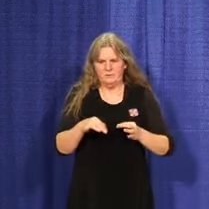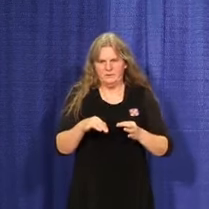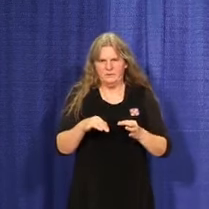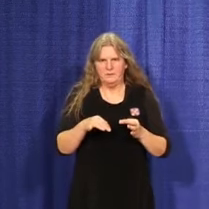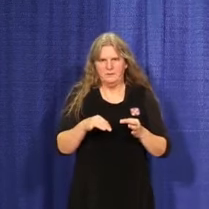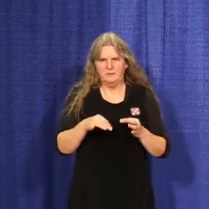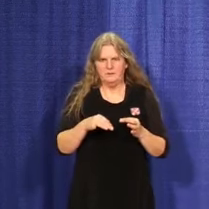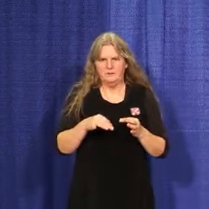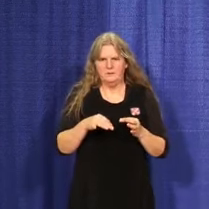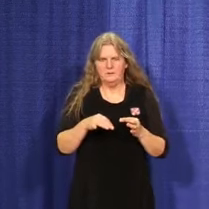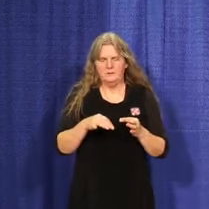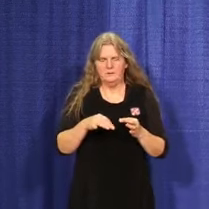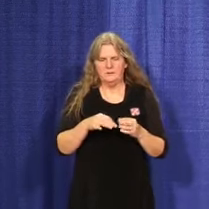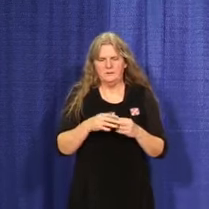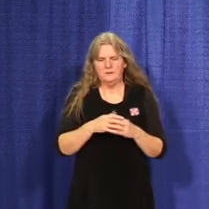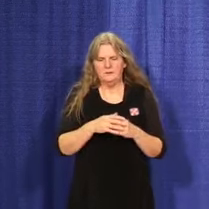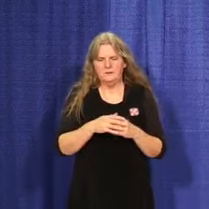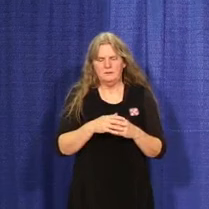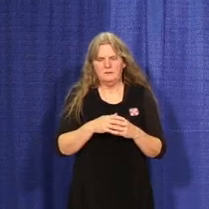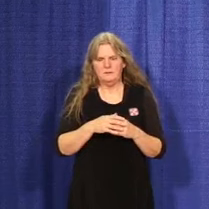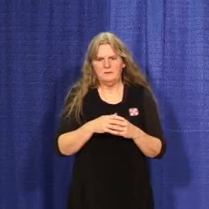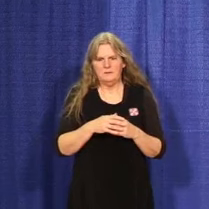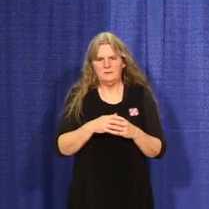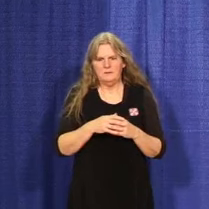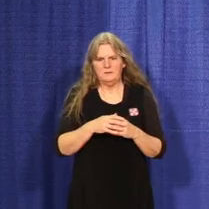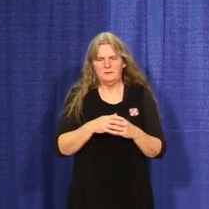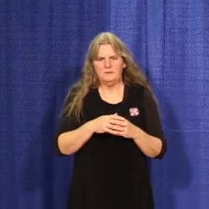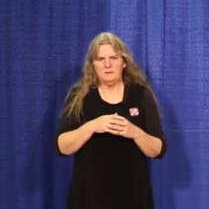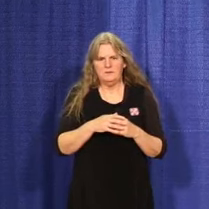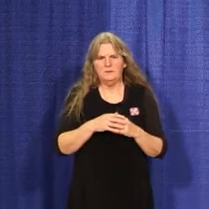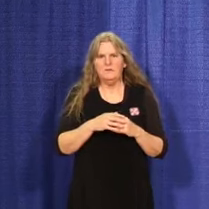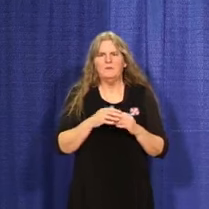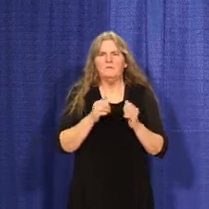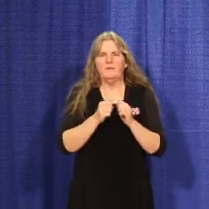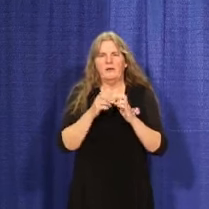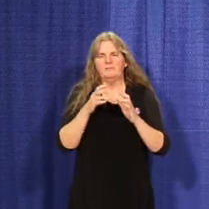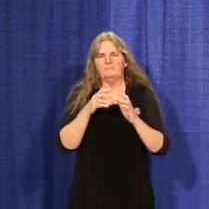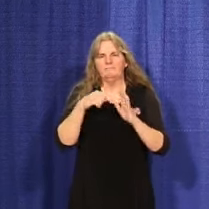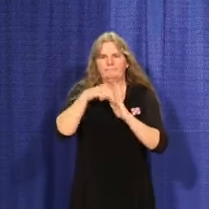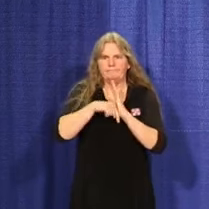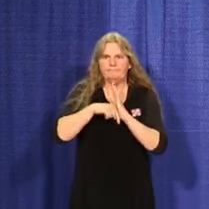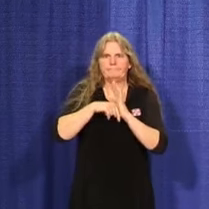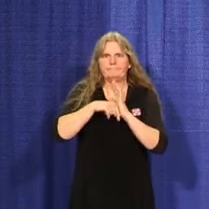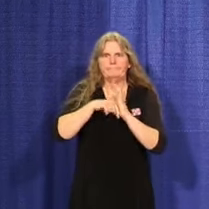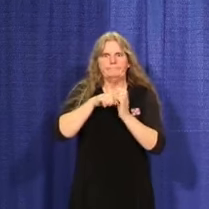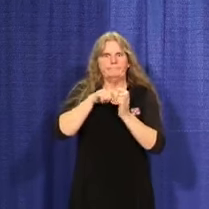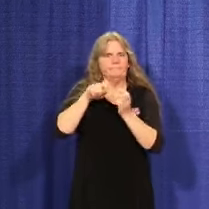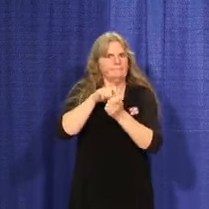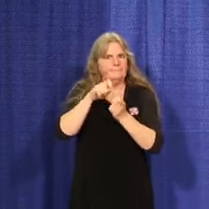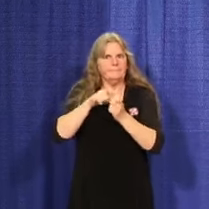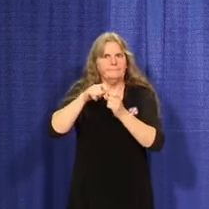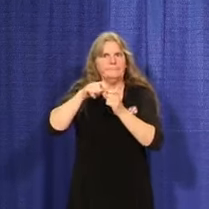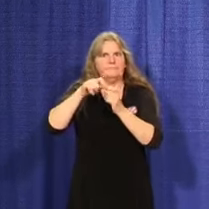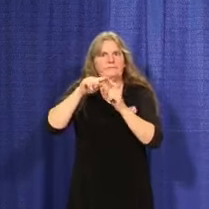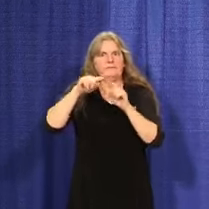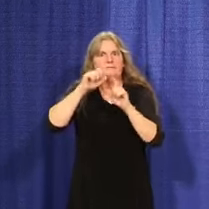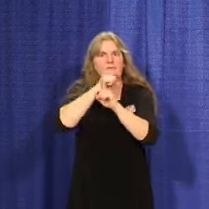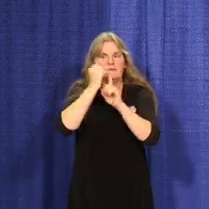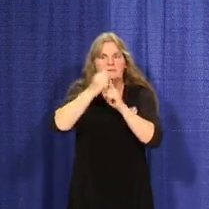all of the different scenarios. The mean, the reason that